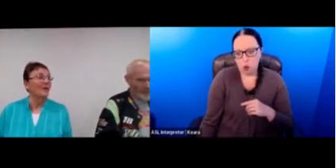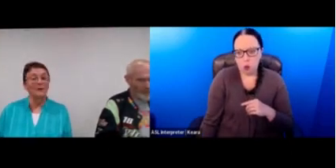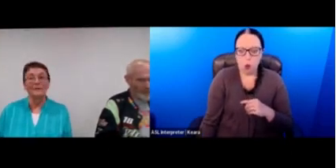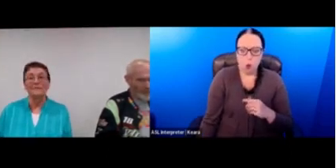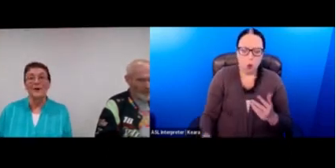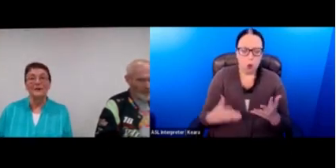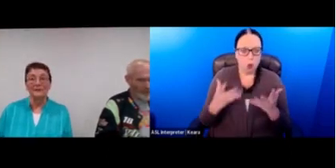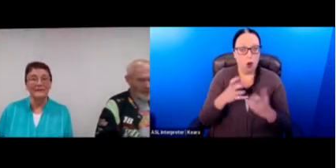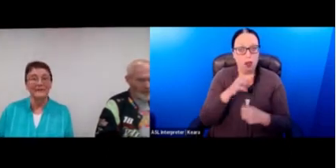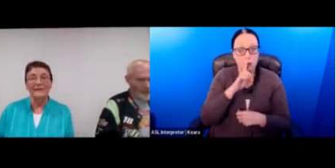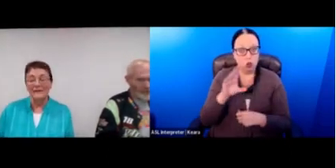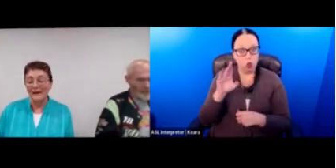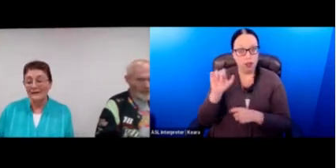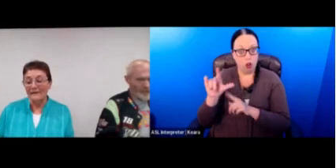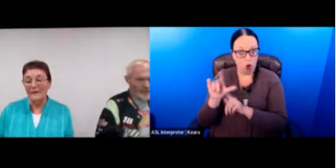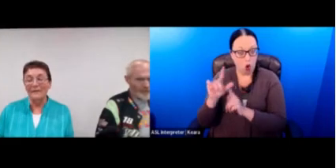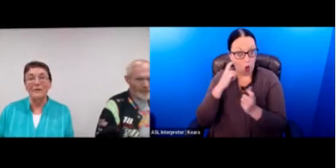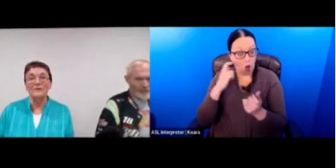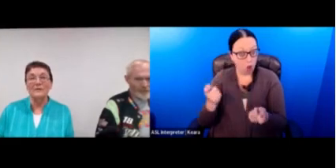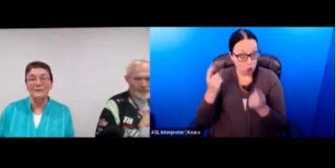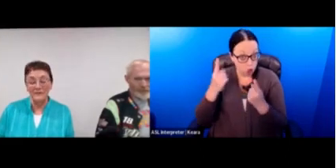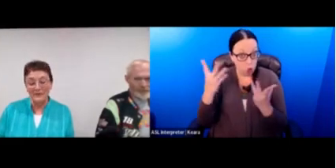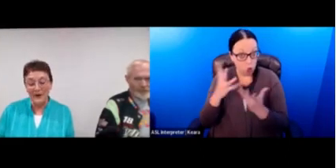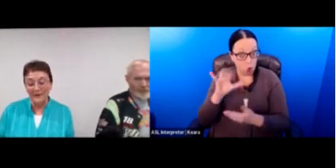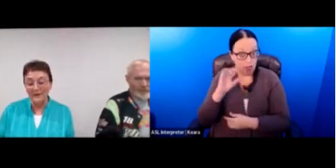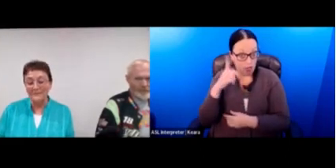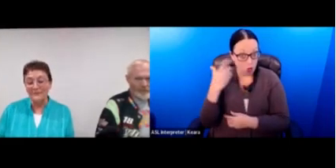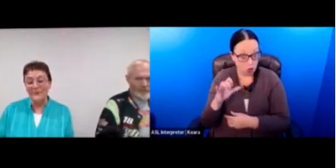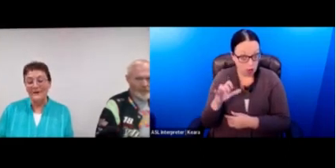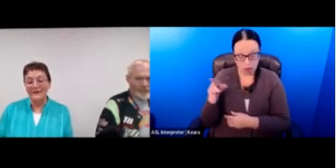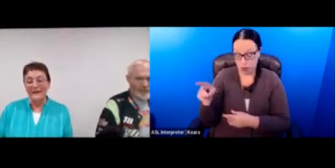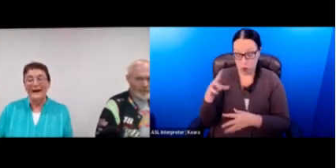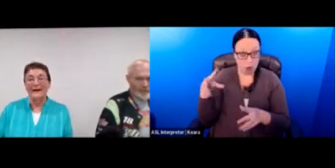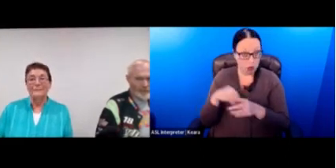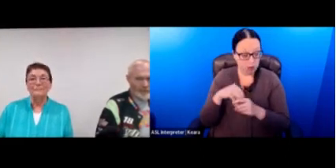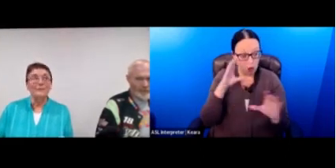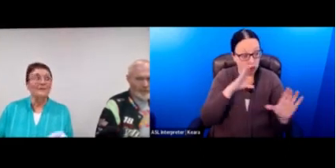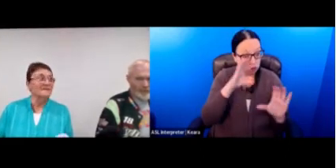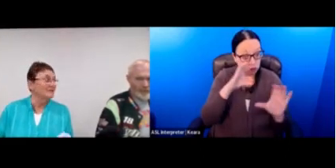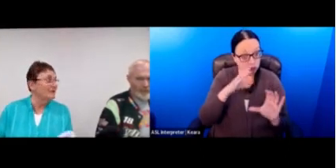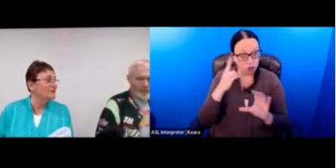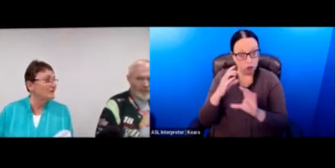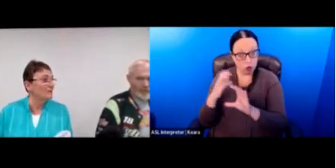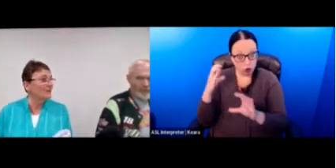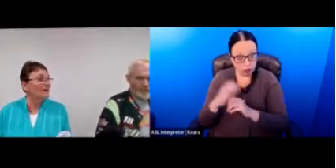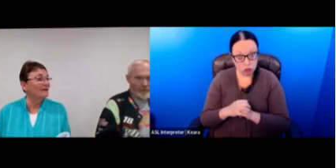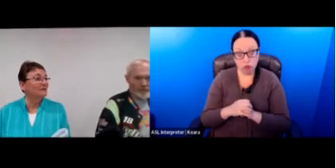Carl was involved in a search for the trailer for what the technology supports might look